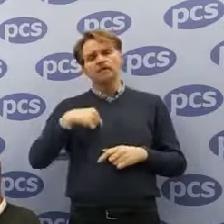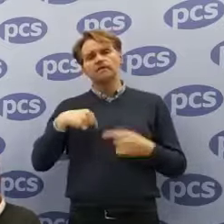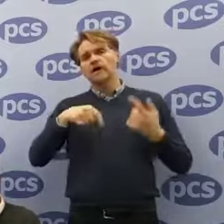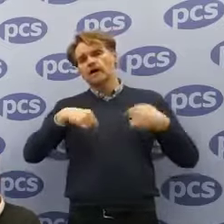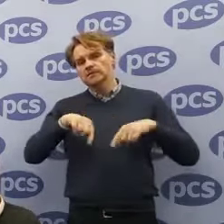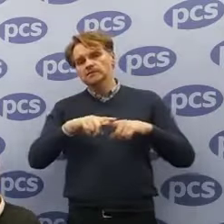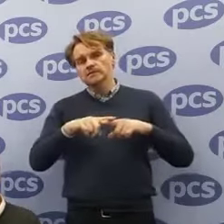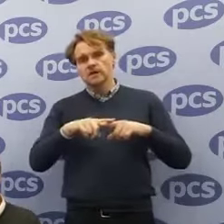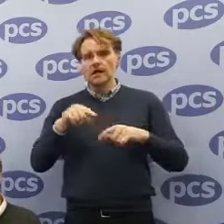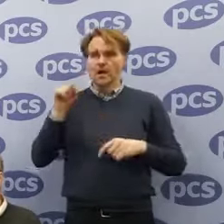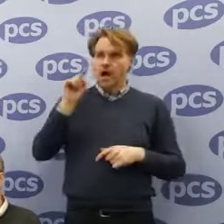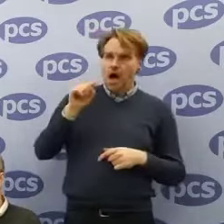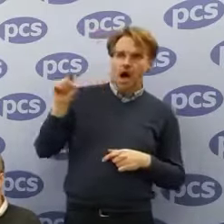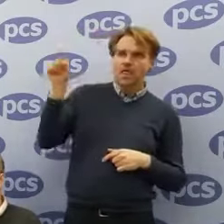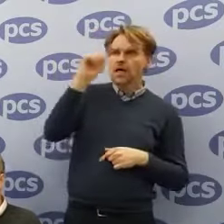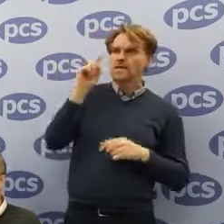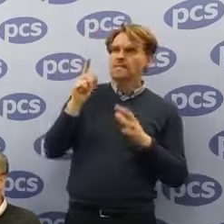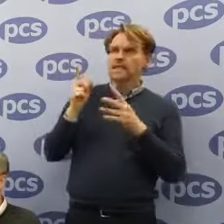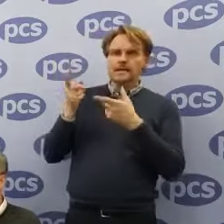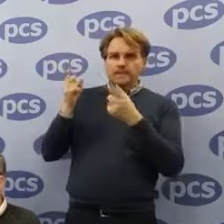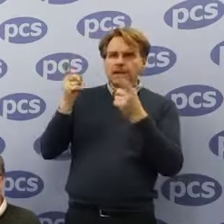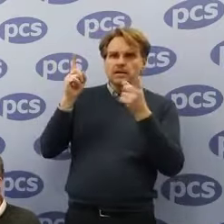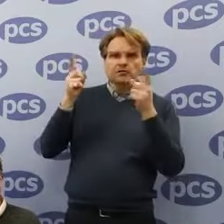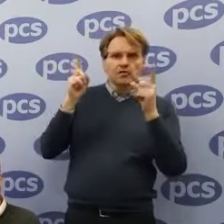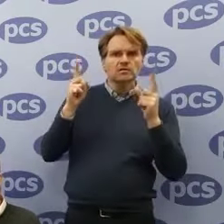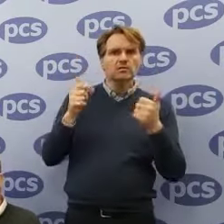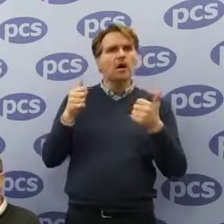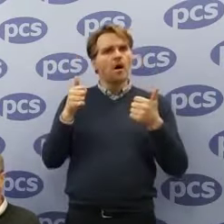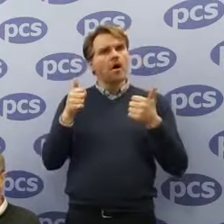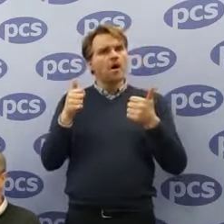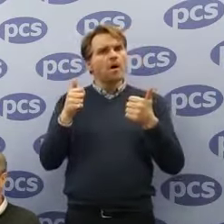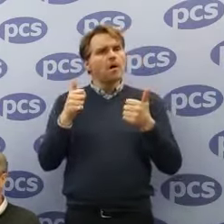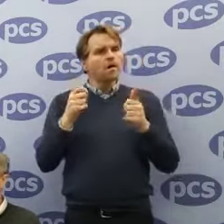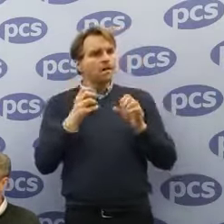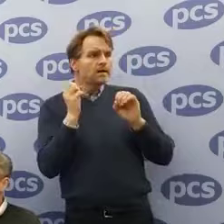sector senior management were making the case to the Treasury to give them more